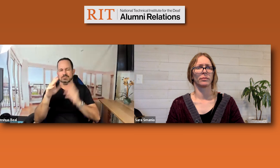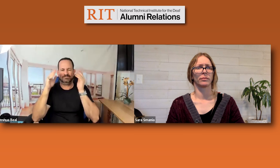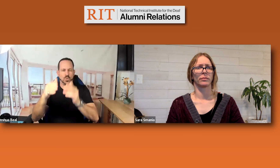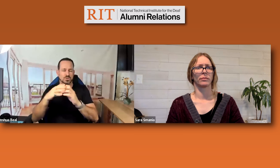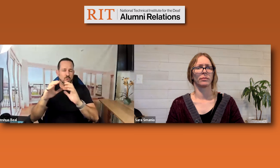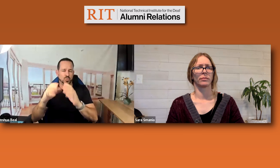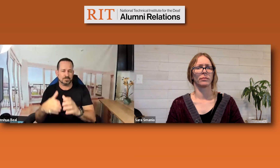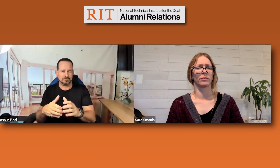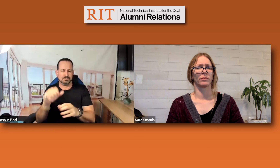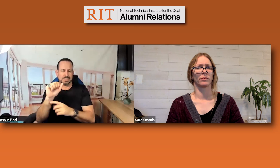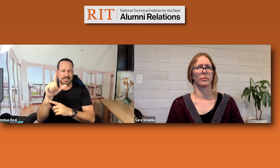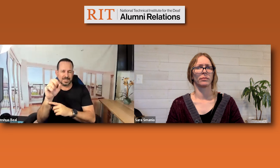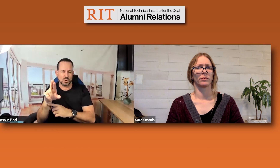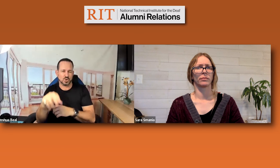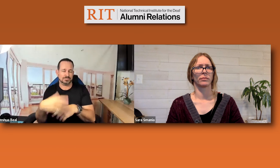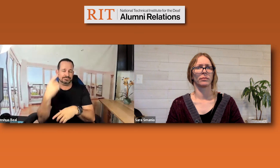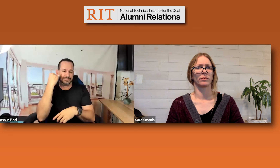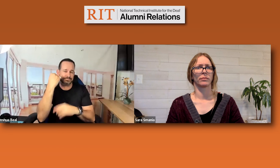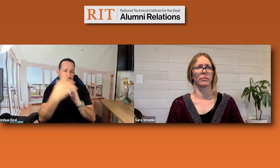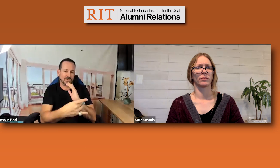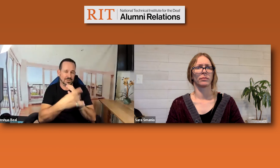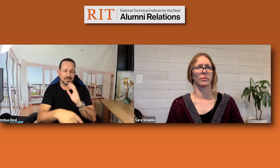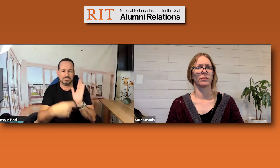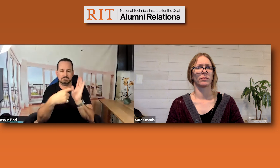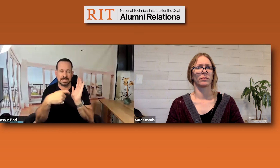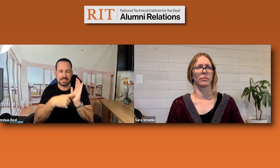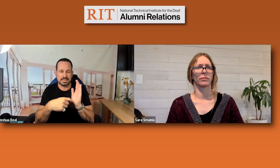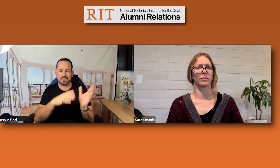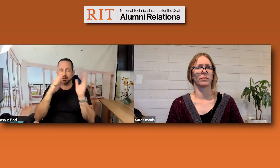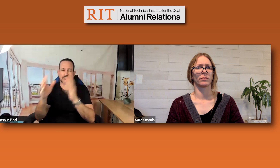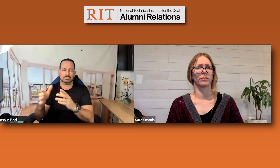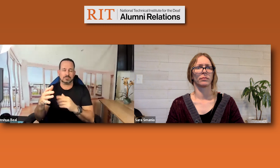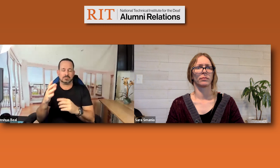not the mutual funds, but they can do the automatic deductions.